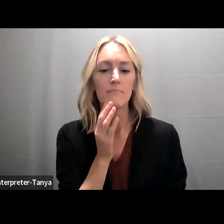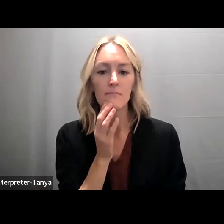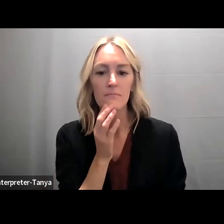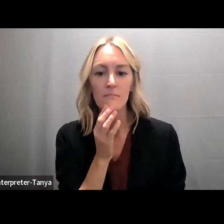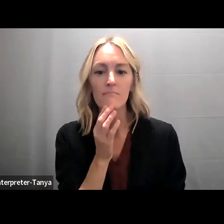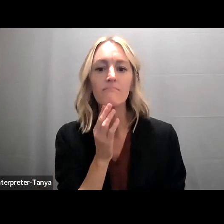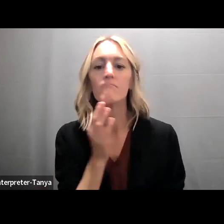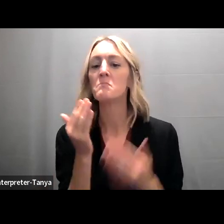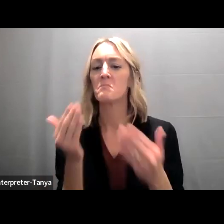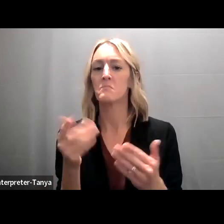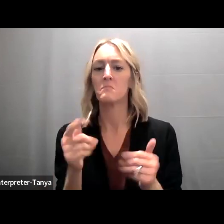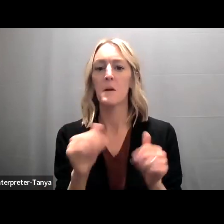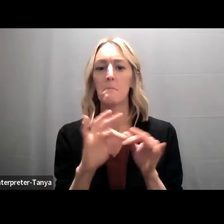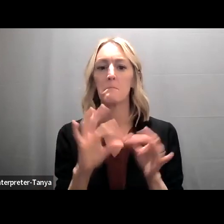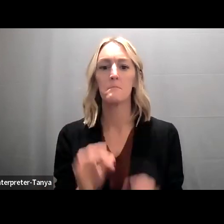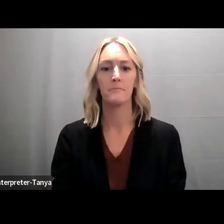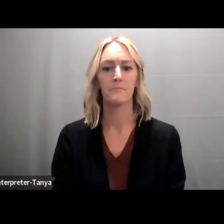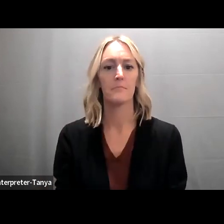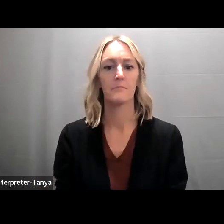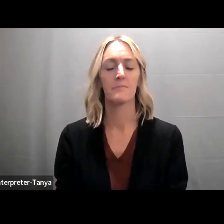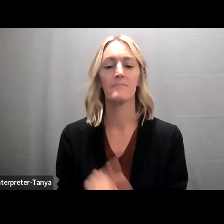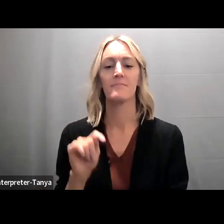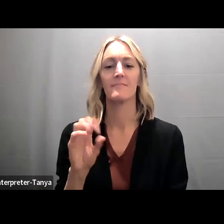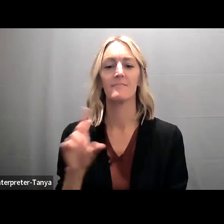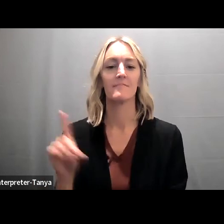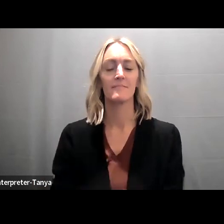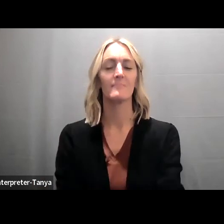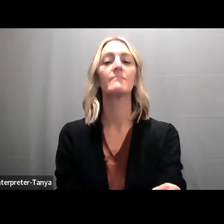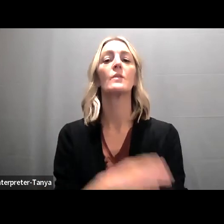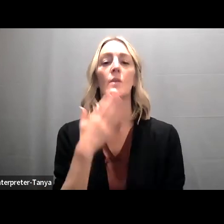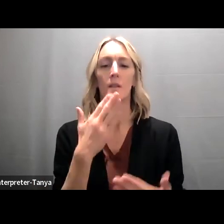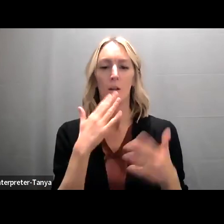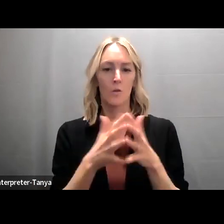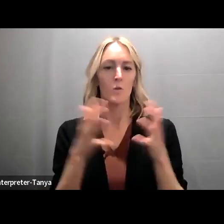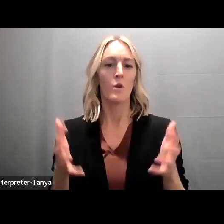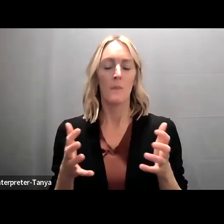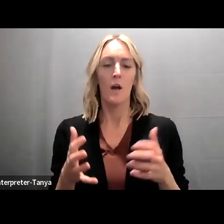You now have the ability to unmute. Thank you so much. Jill, it's Todd Holloway.